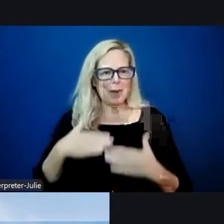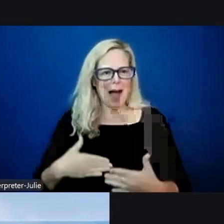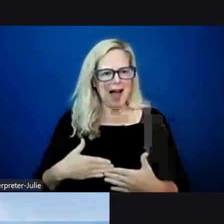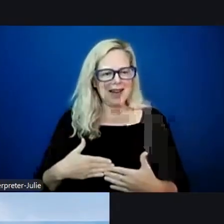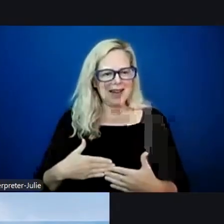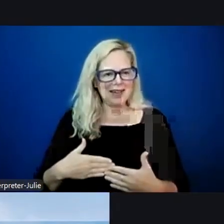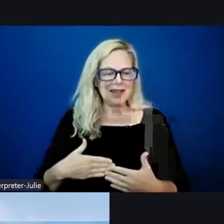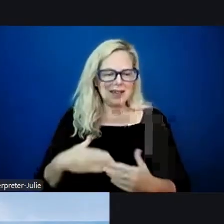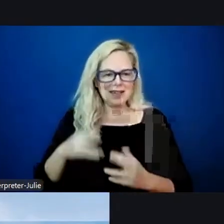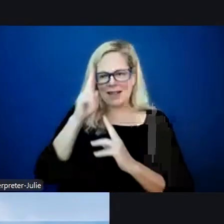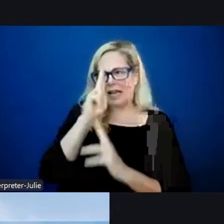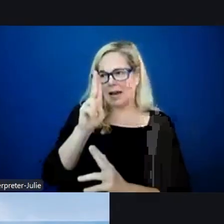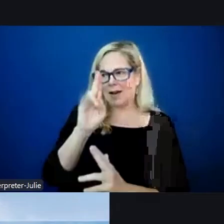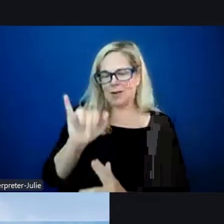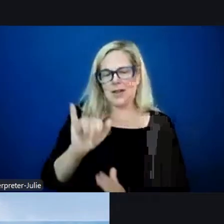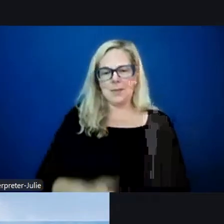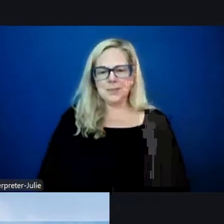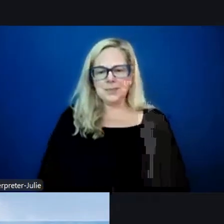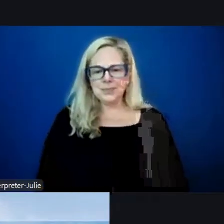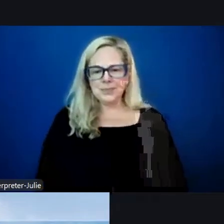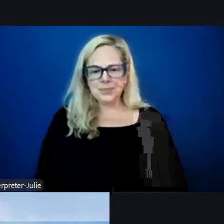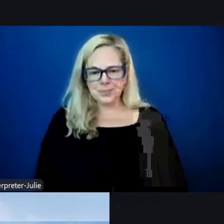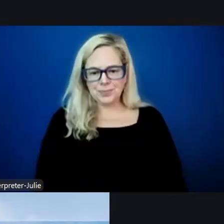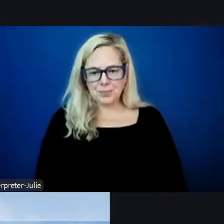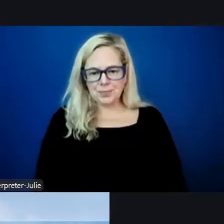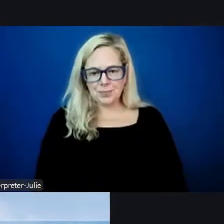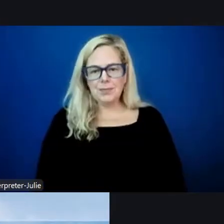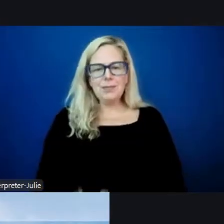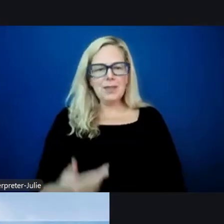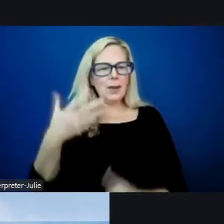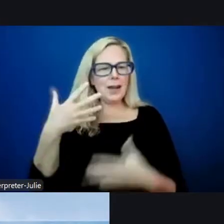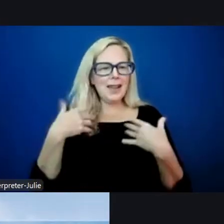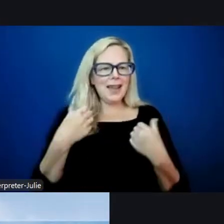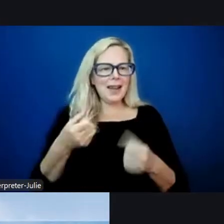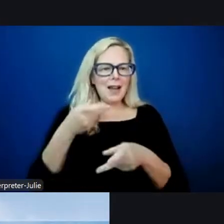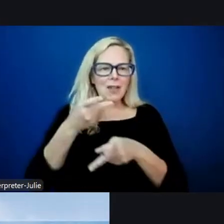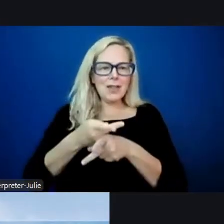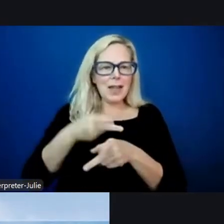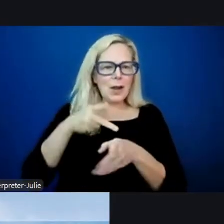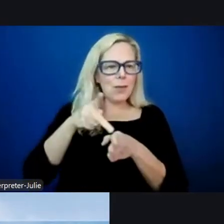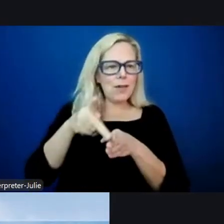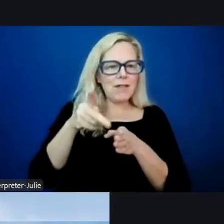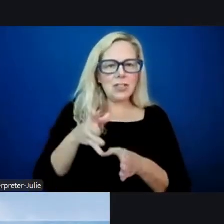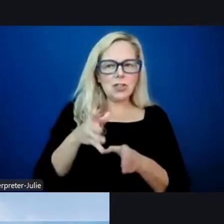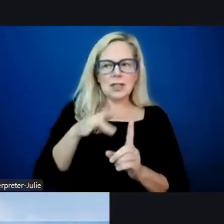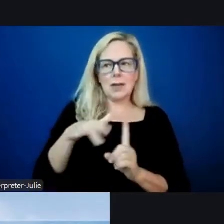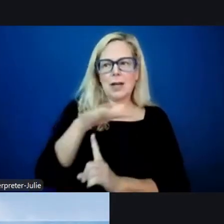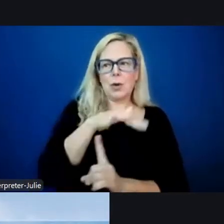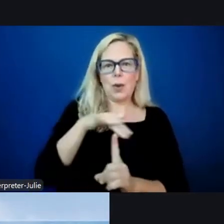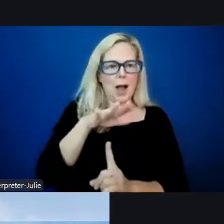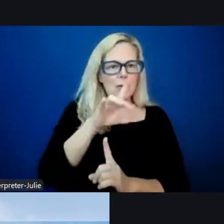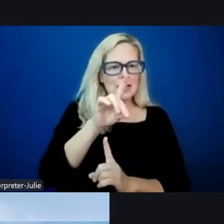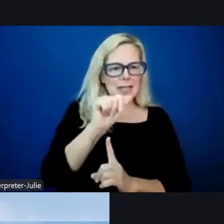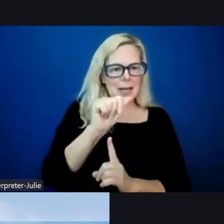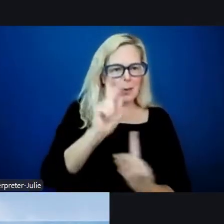professionals have been around disabled people before it's really clear when they have never been around a disabled person,